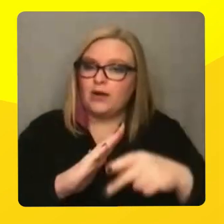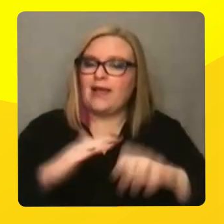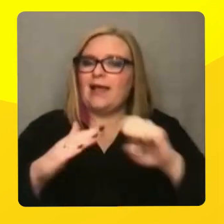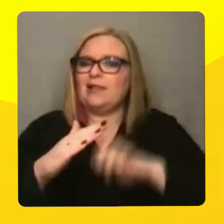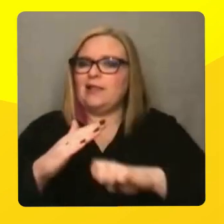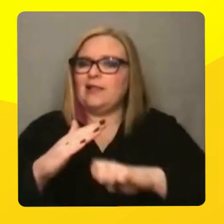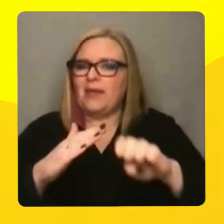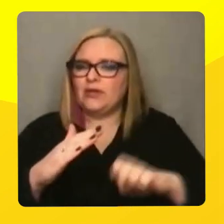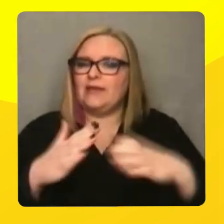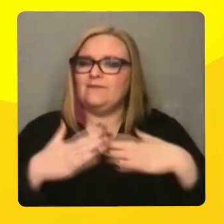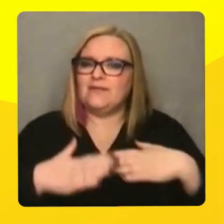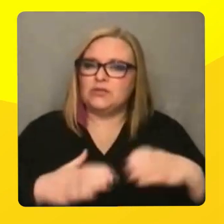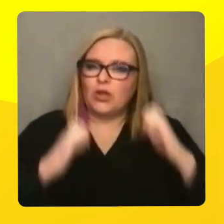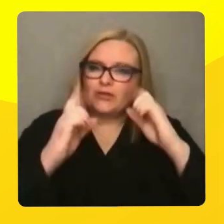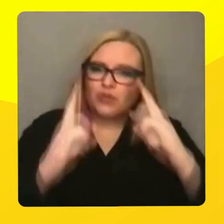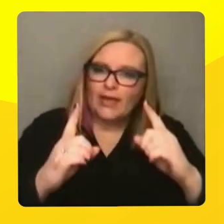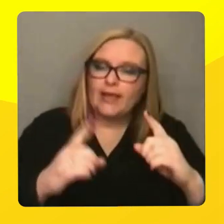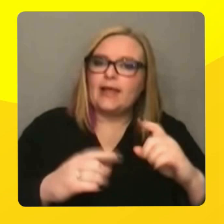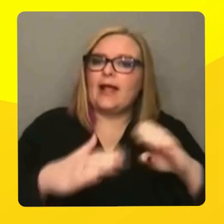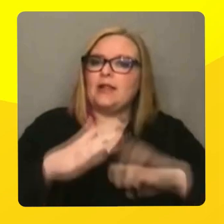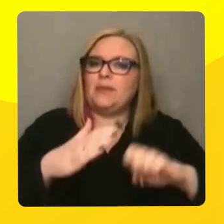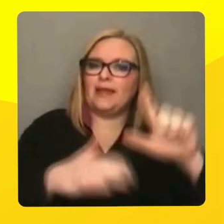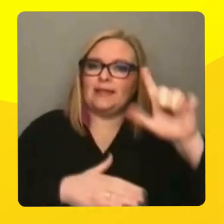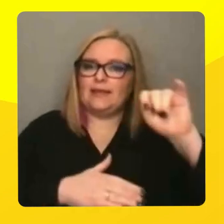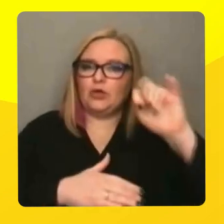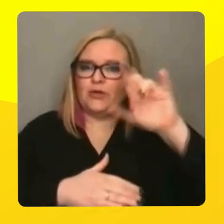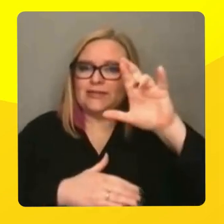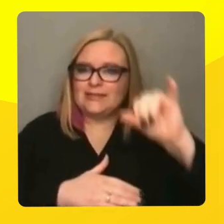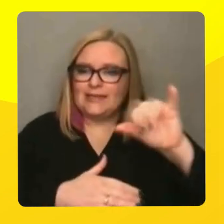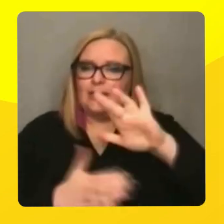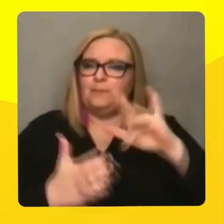elementary literacy, and middle school dual language instruction.